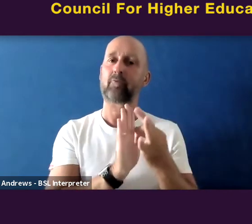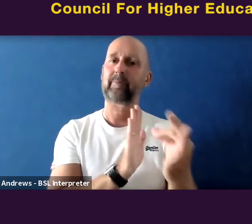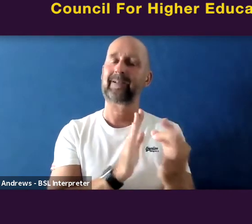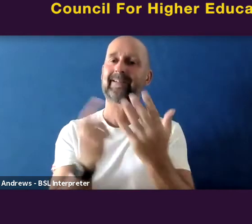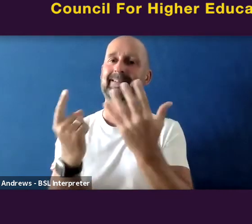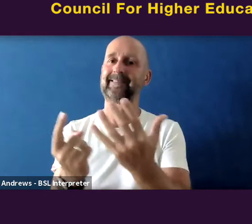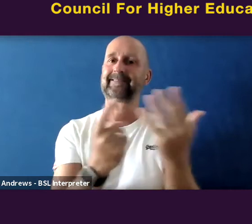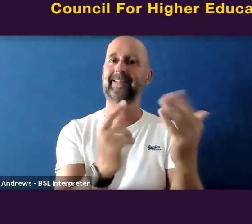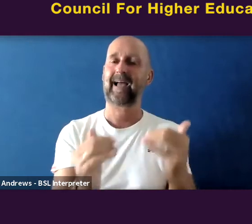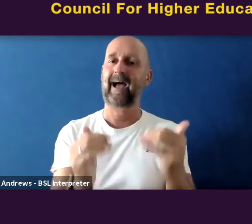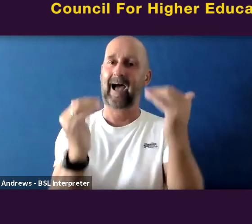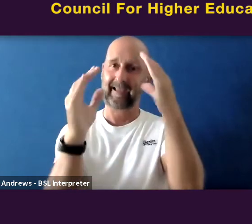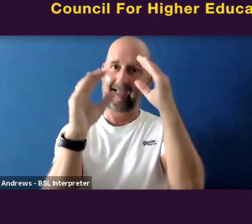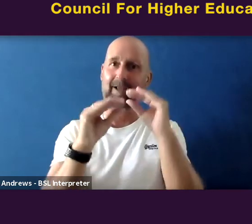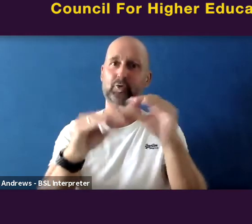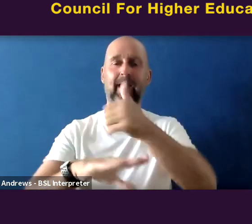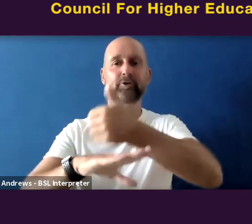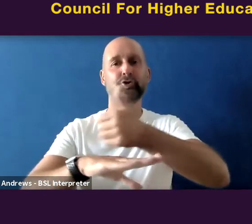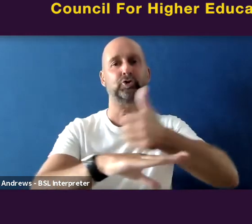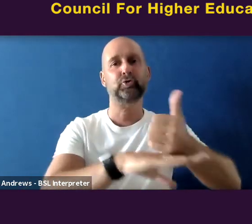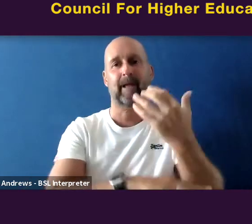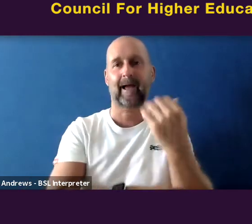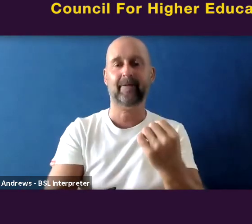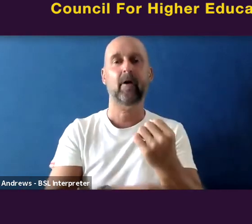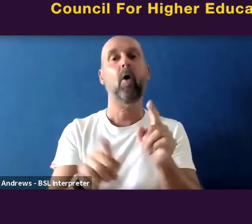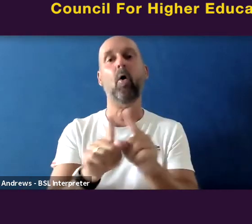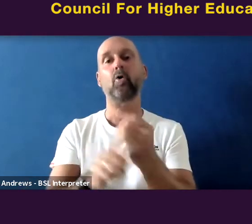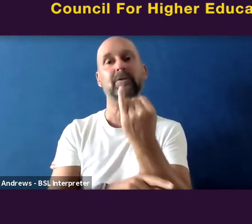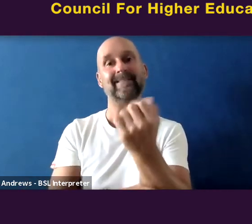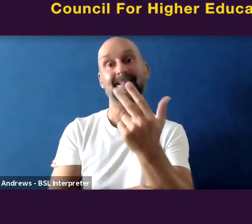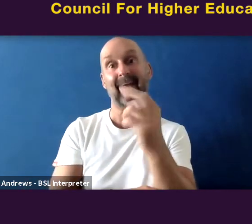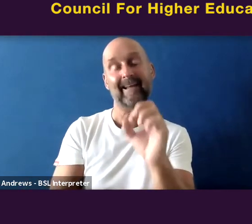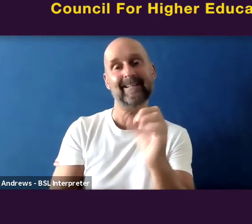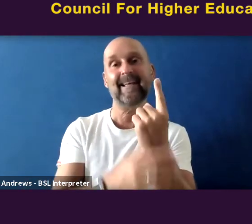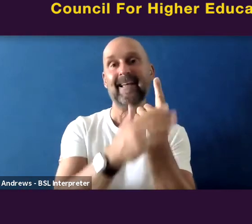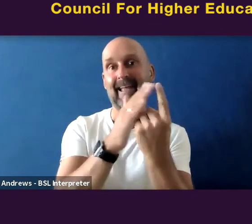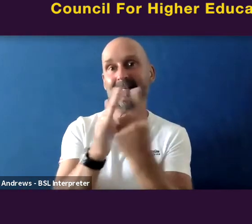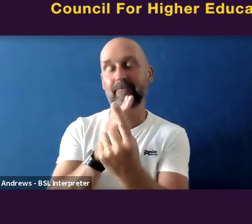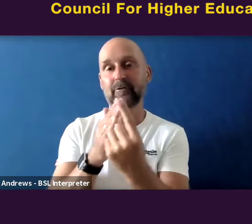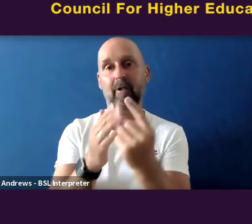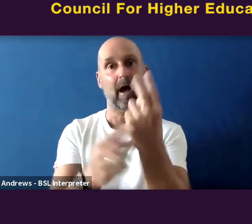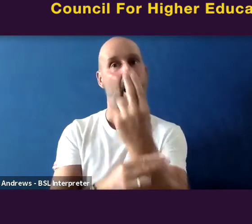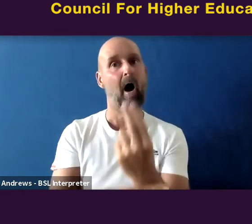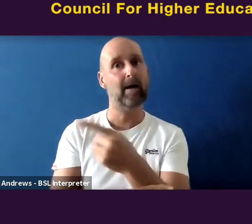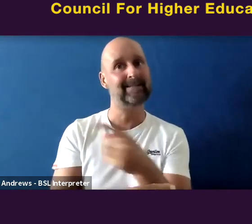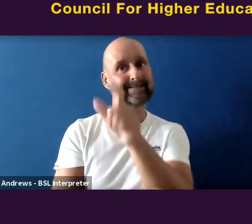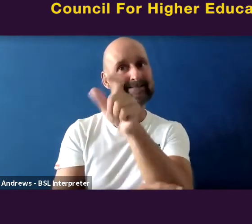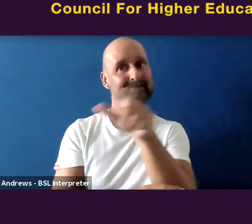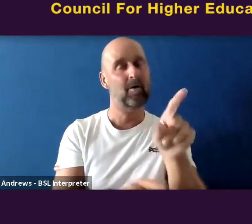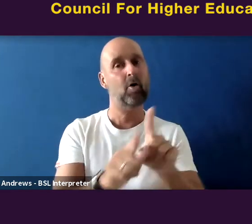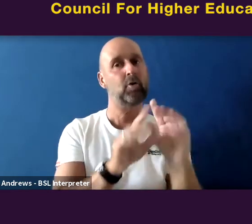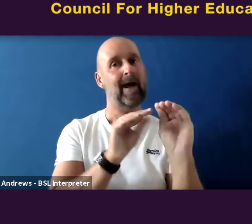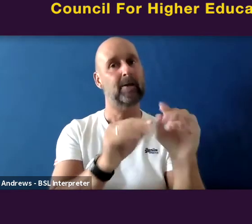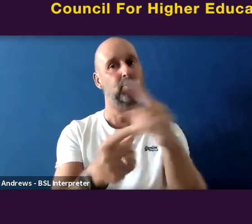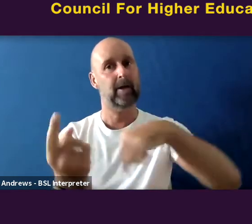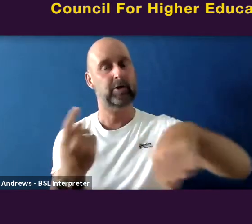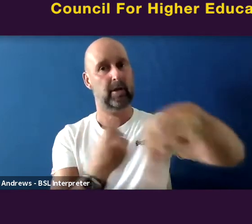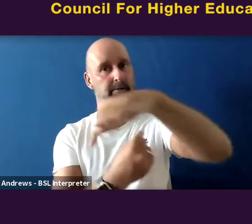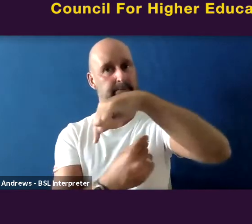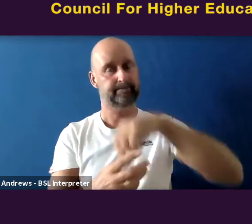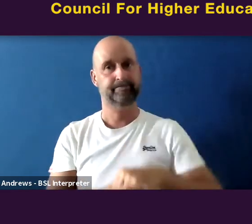education institutions and 680 individual artists and art educators, our members